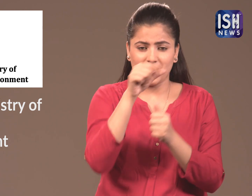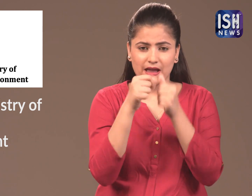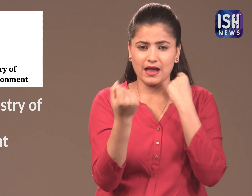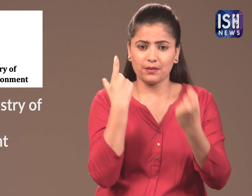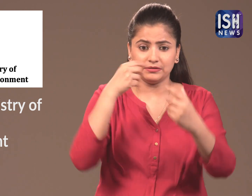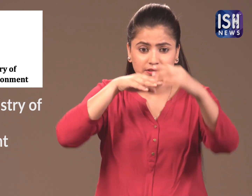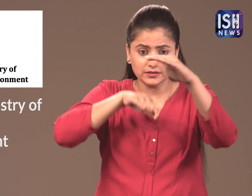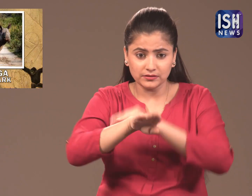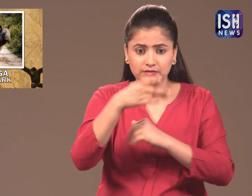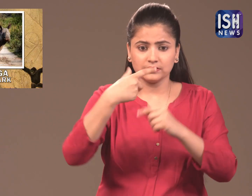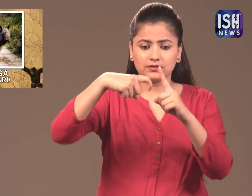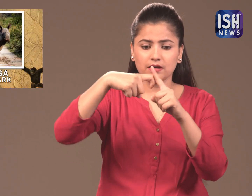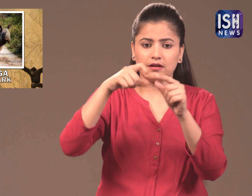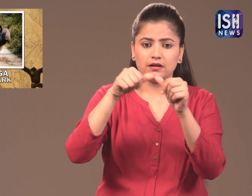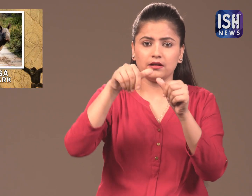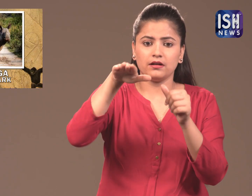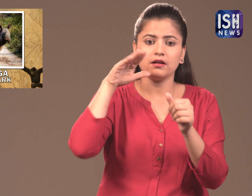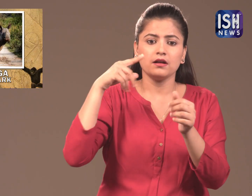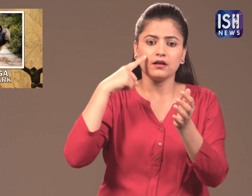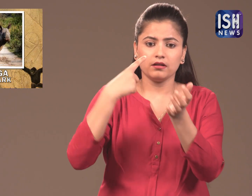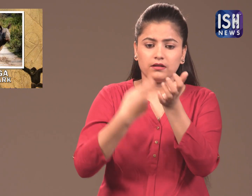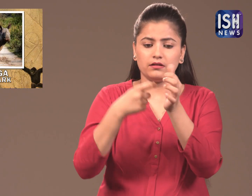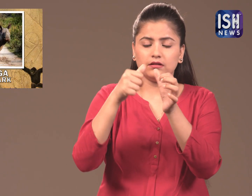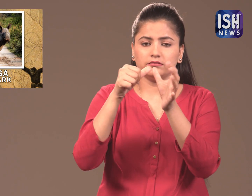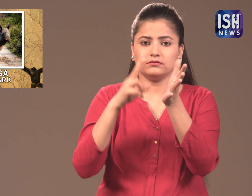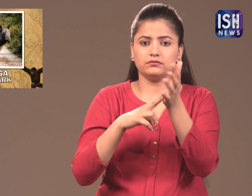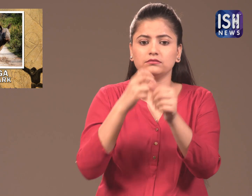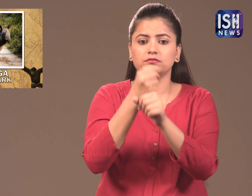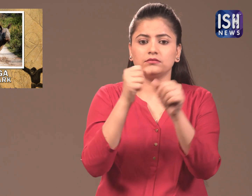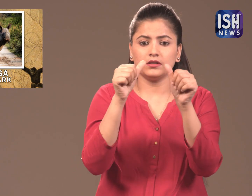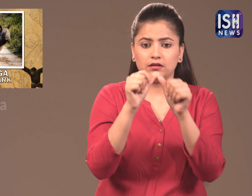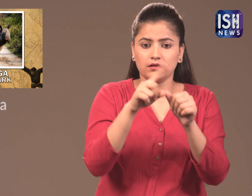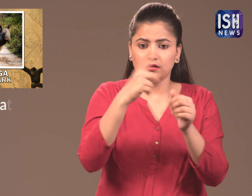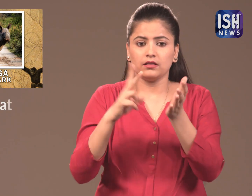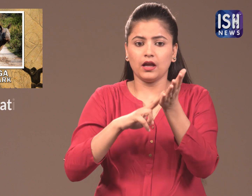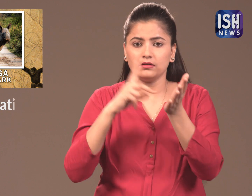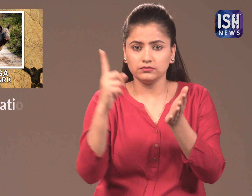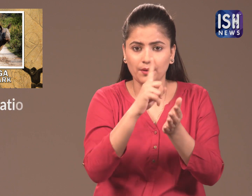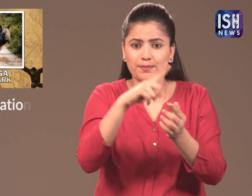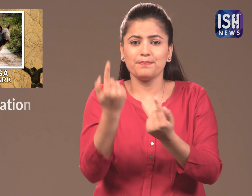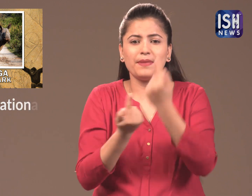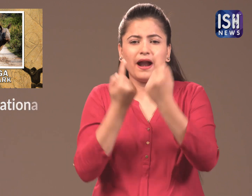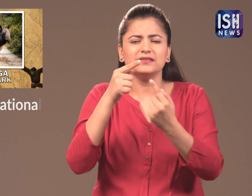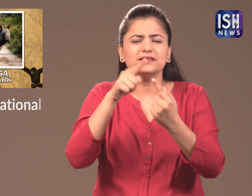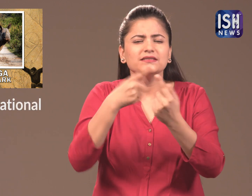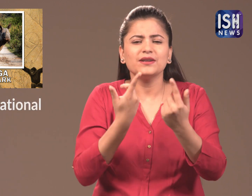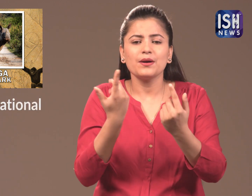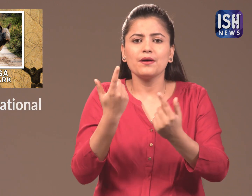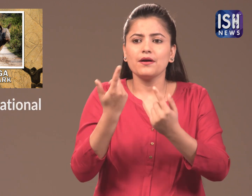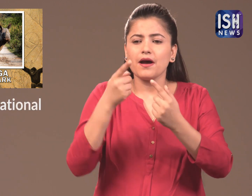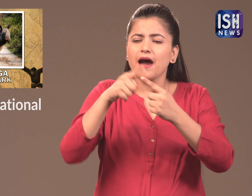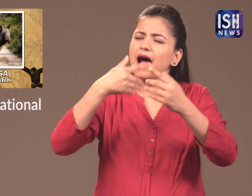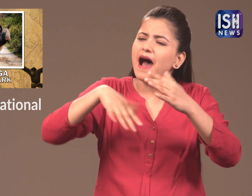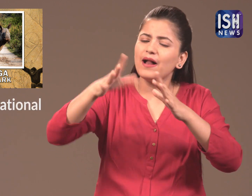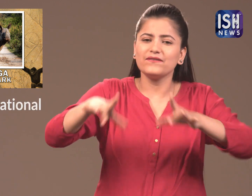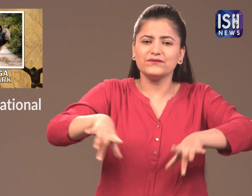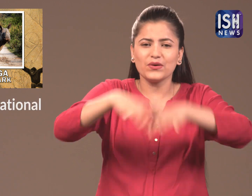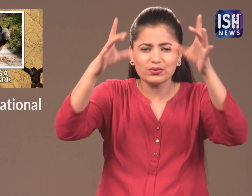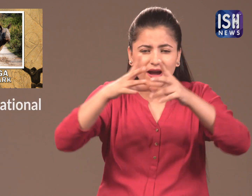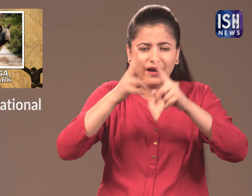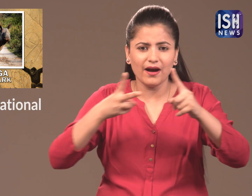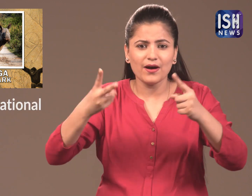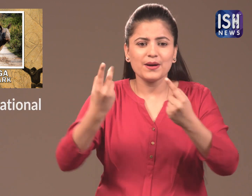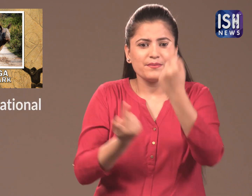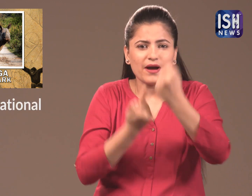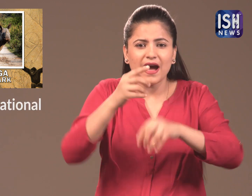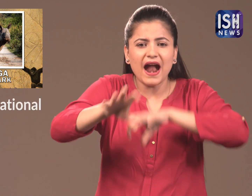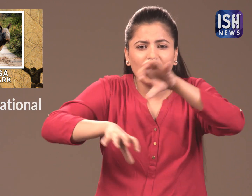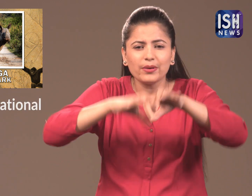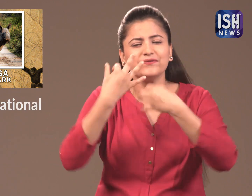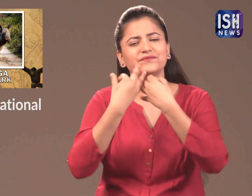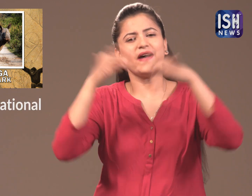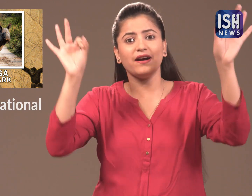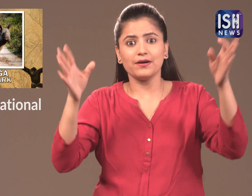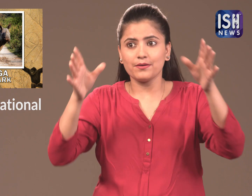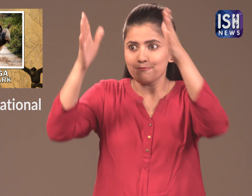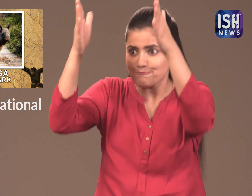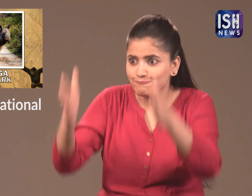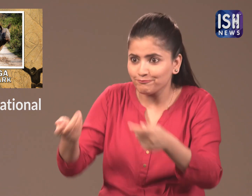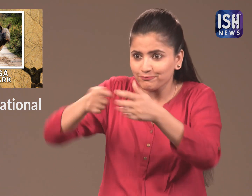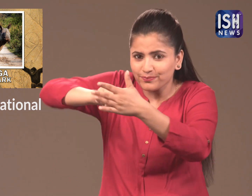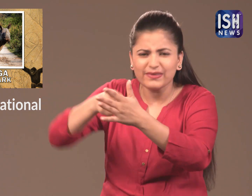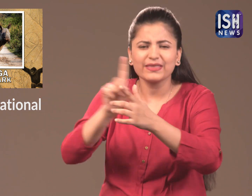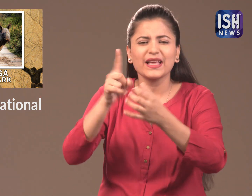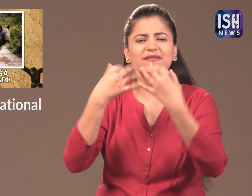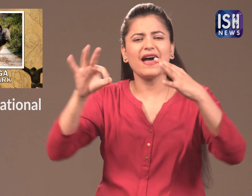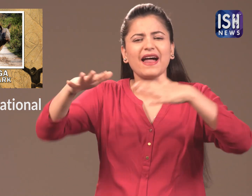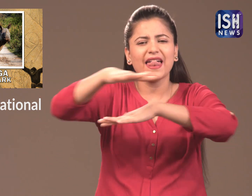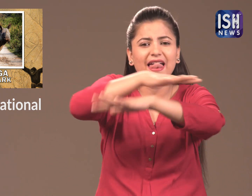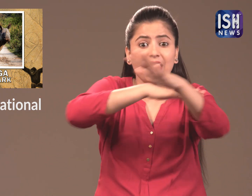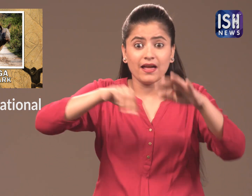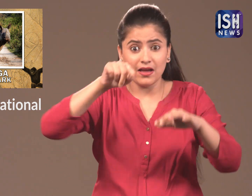Assam's Kaziranga National Park where animals are not caged and can move around freely